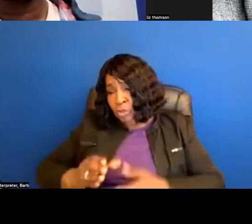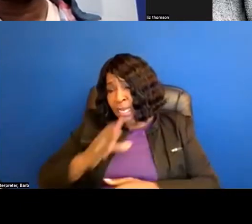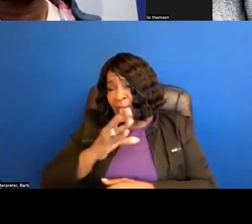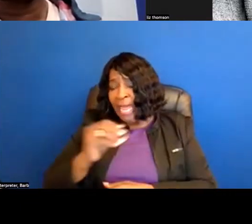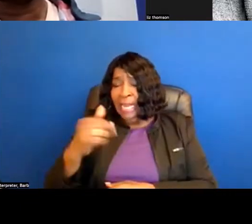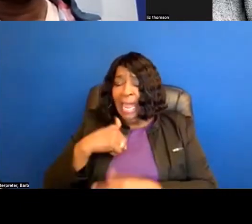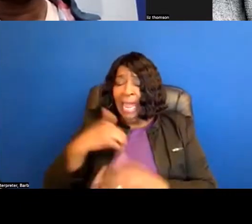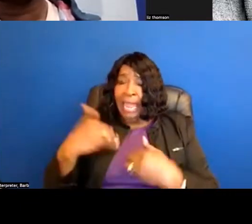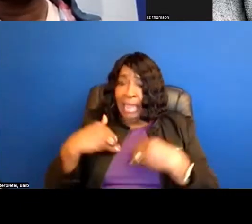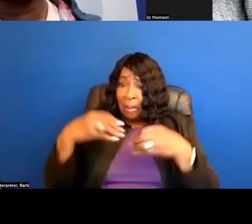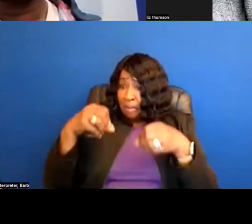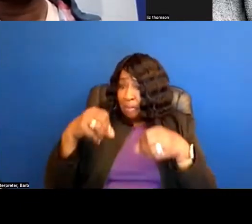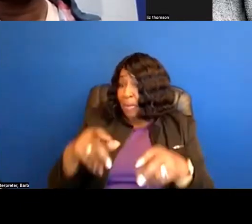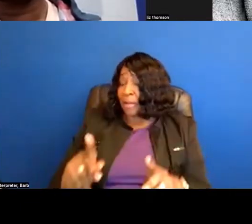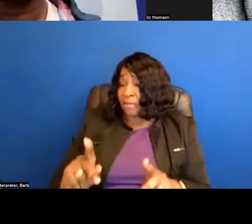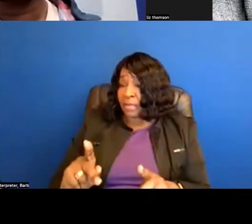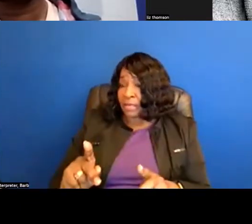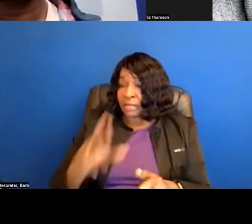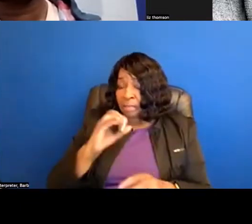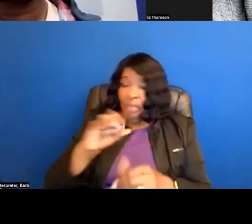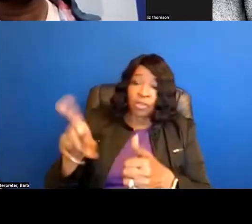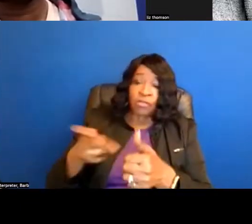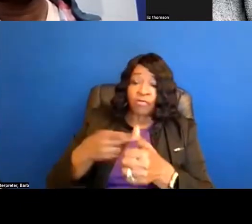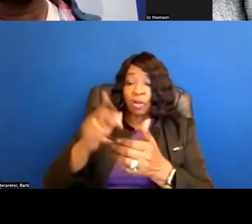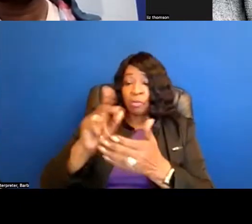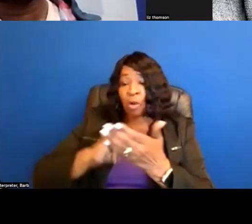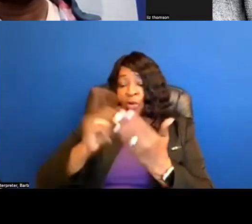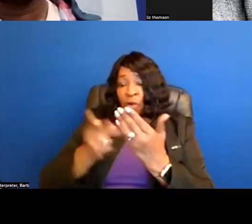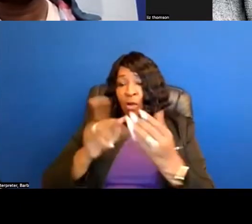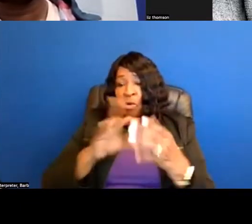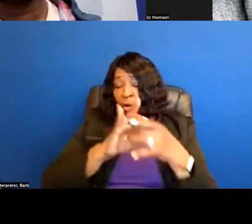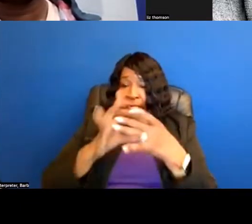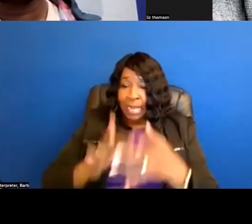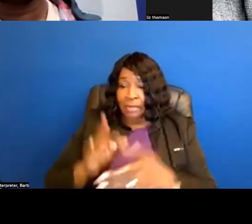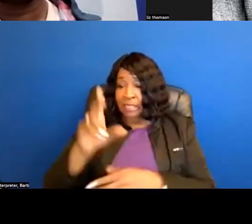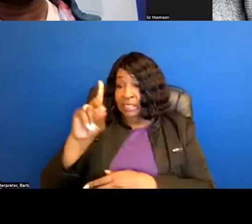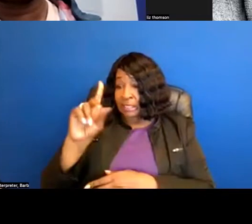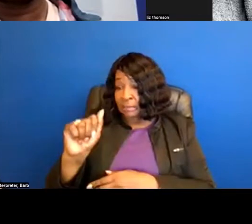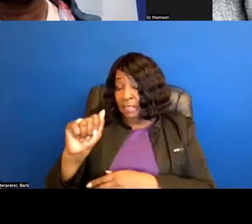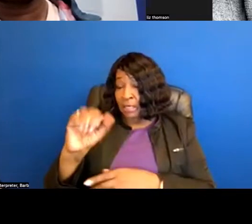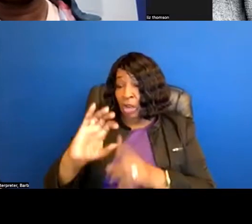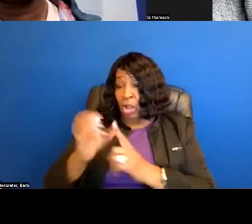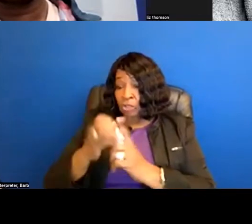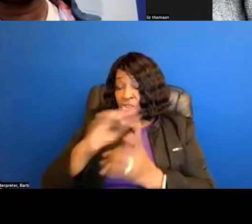of being the first program coordinator of the Disability Cultural Center at the University of Arizona,